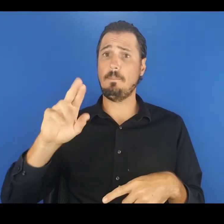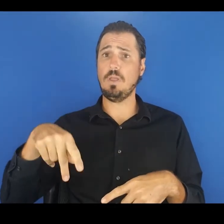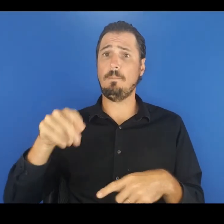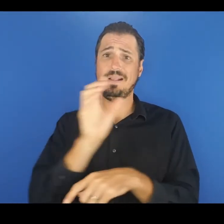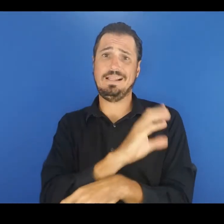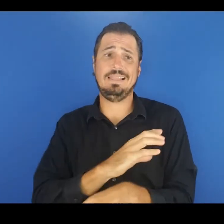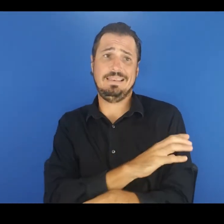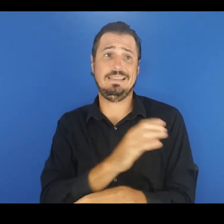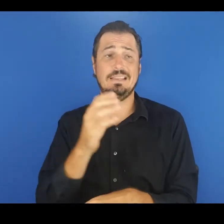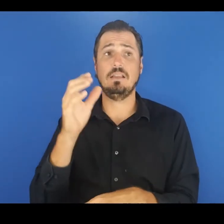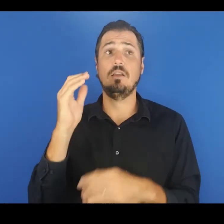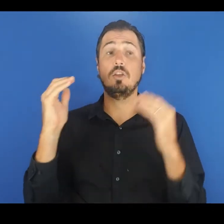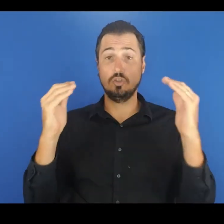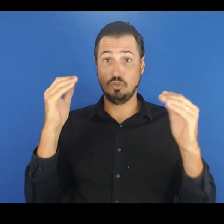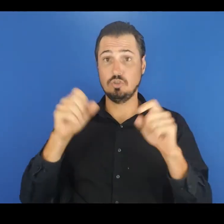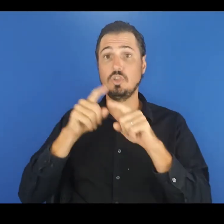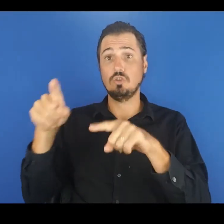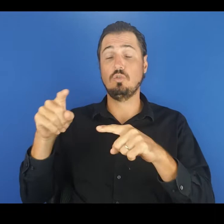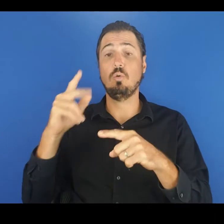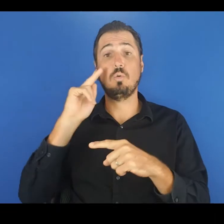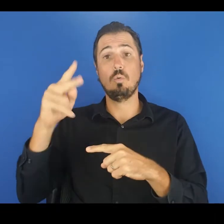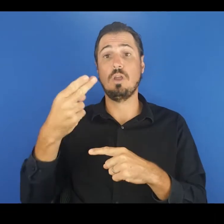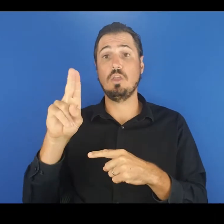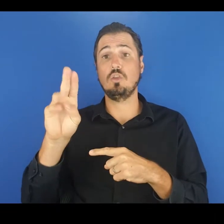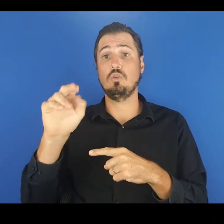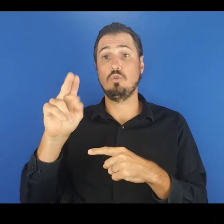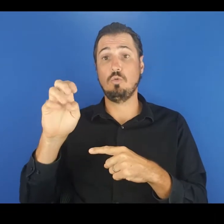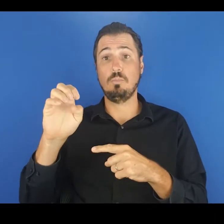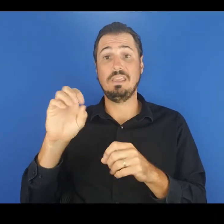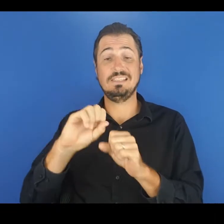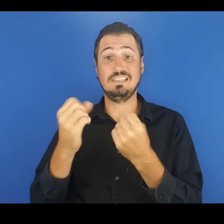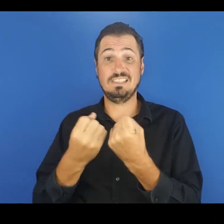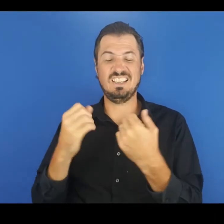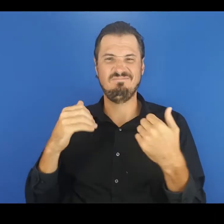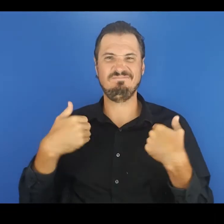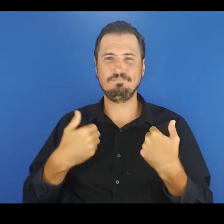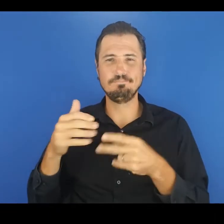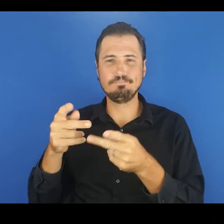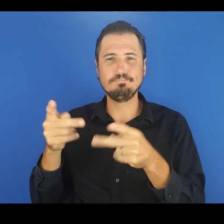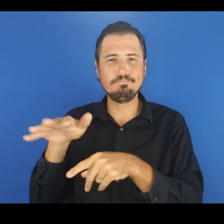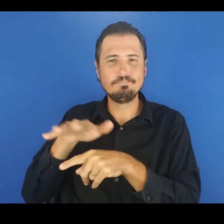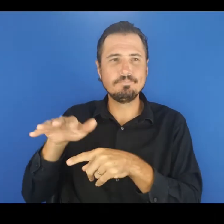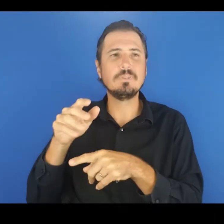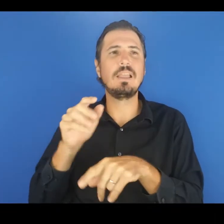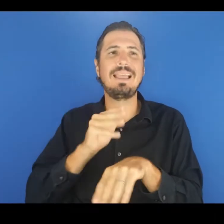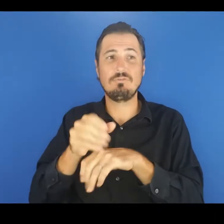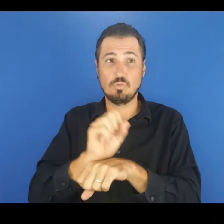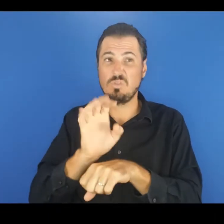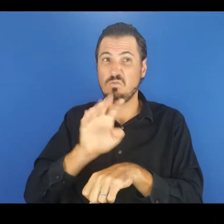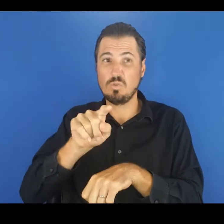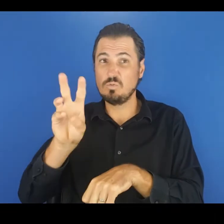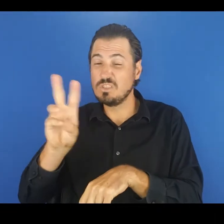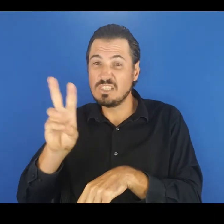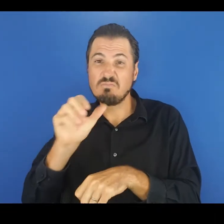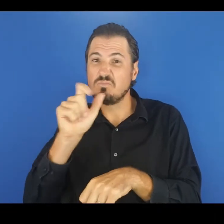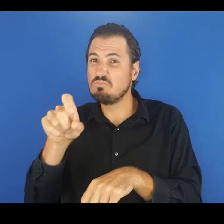Adults can stop by the Kauai Humane Society this Friday after work from 4 to 6 p.m., no appointment needed.